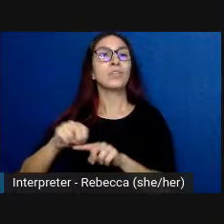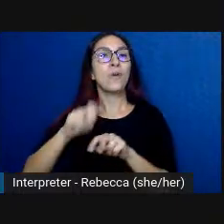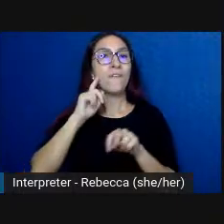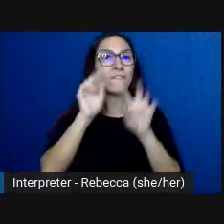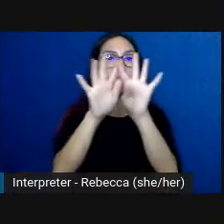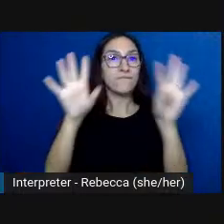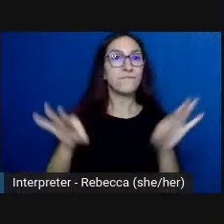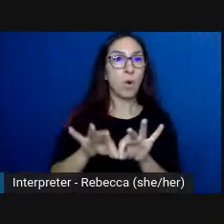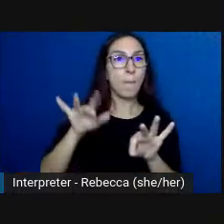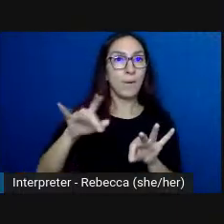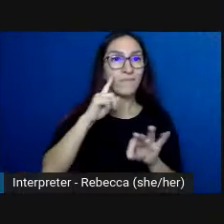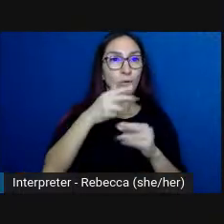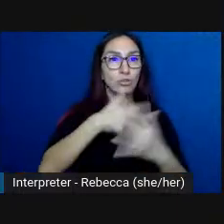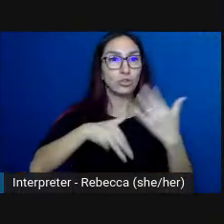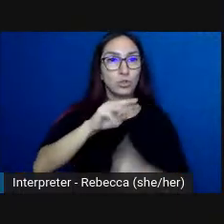(6) , describe form buttons.